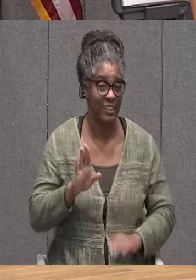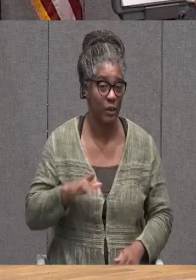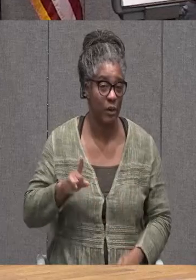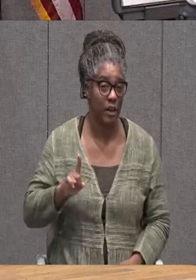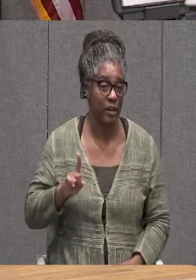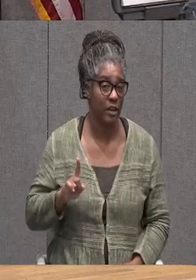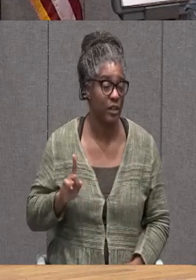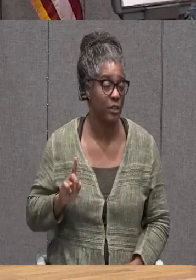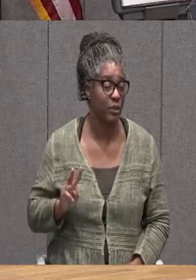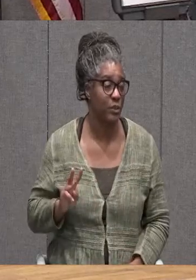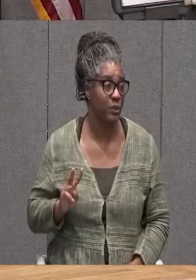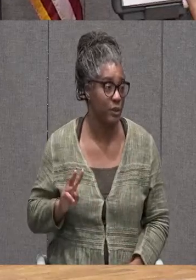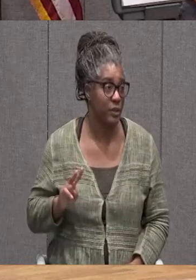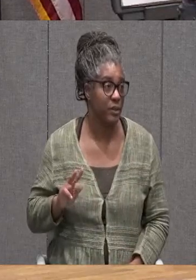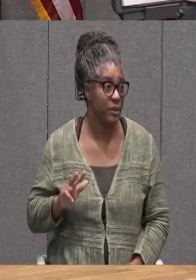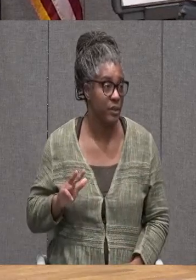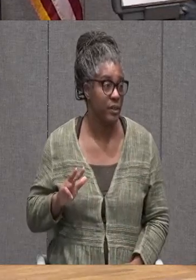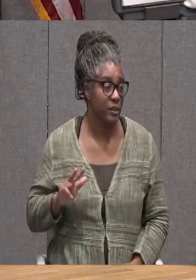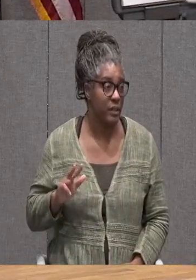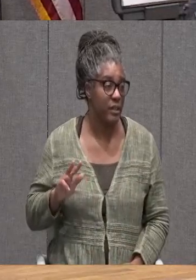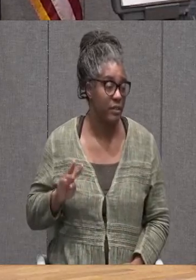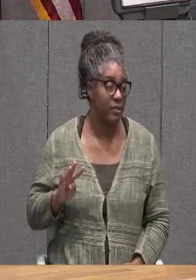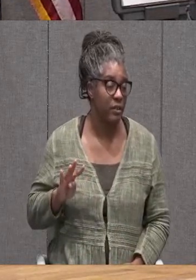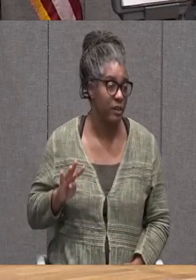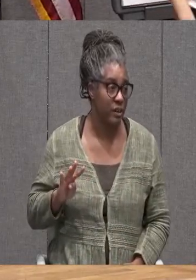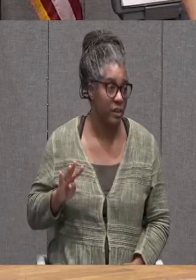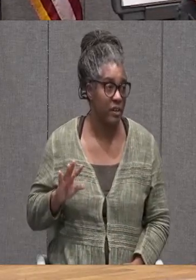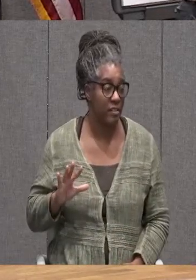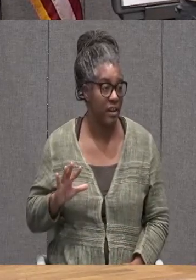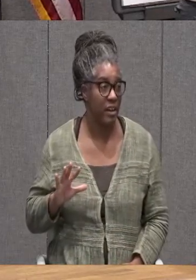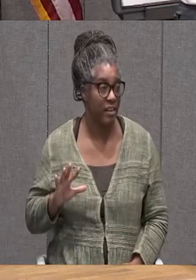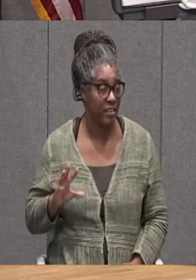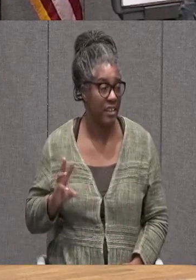one, two, three, four, five, six, seven, turn around,